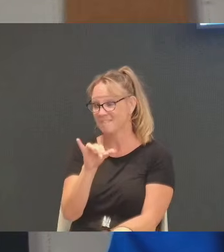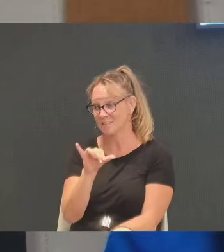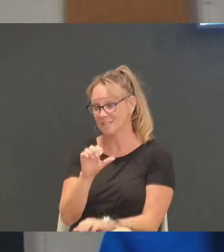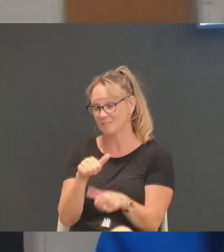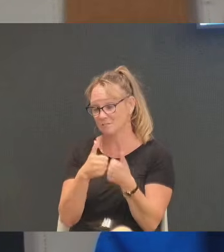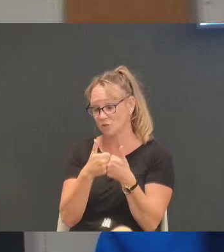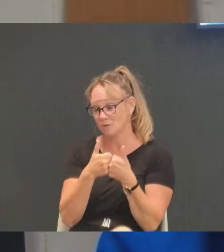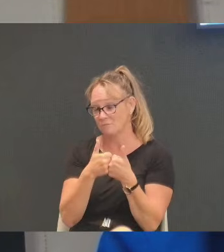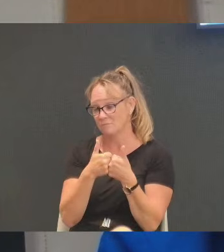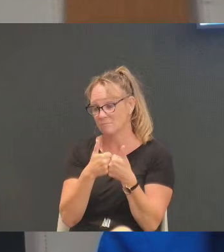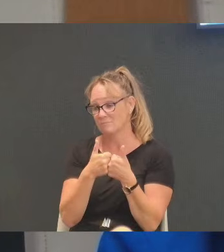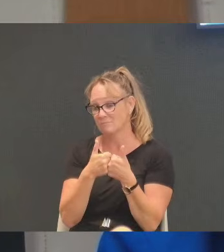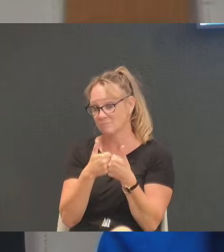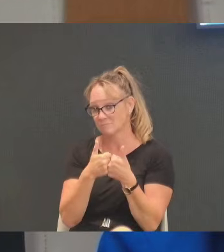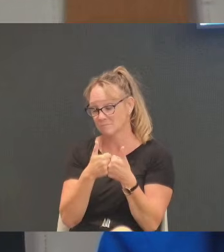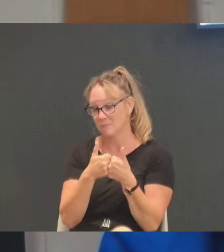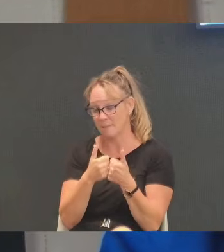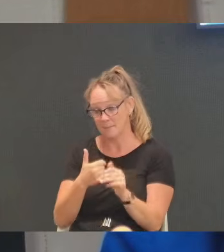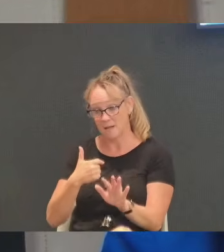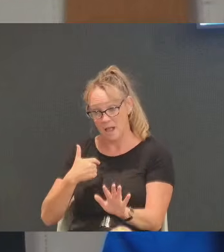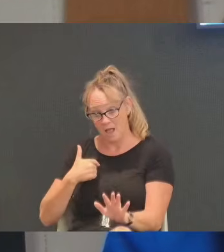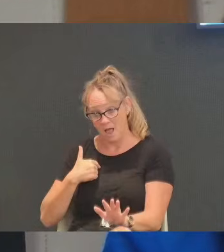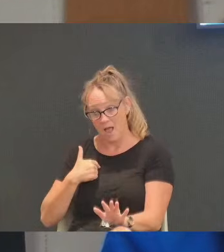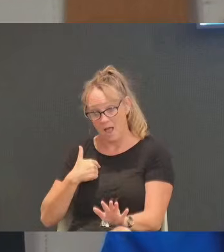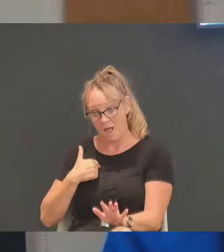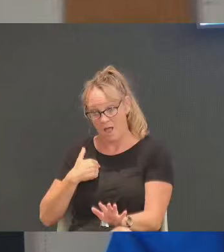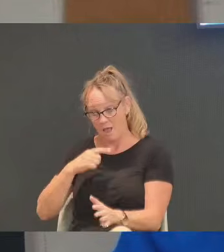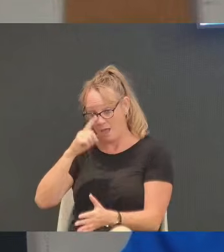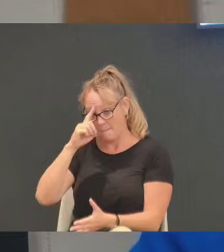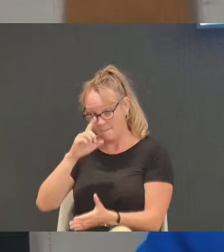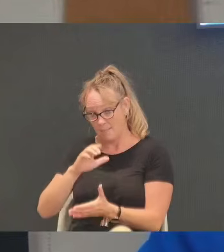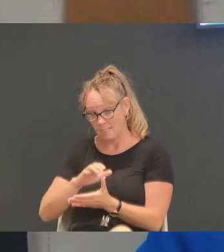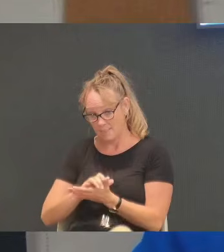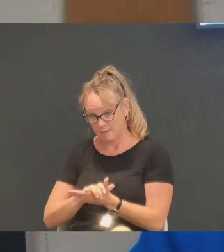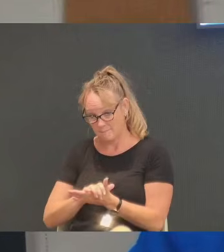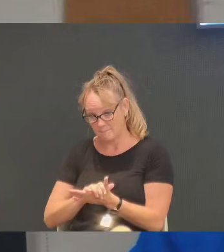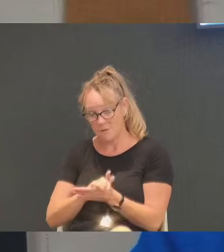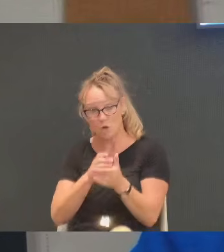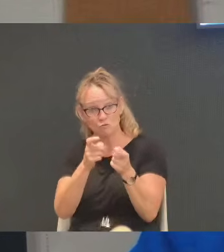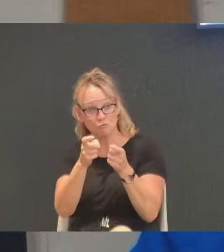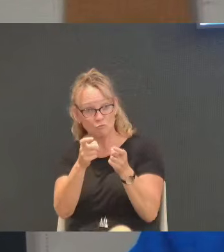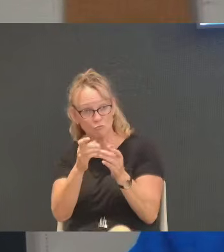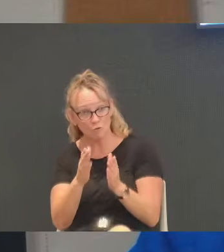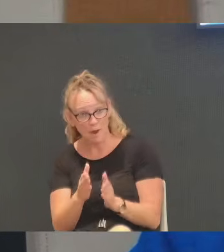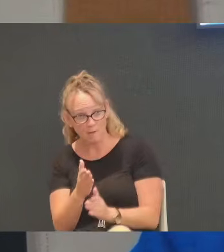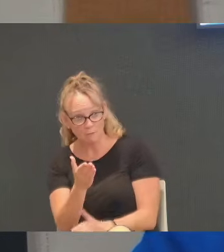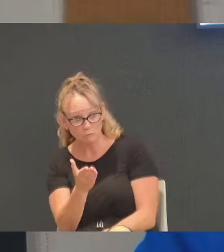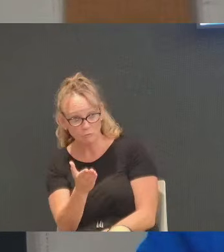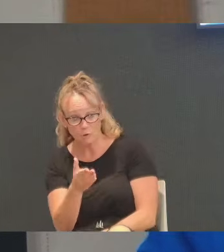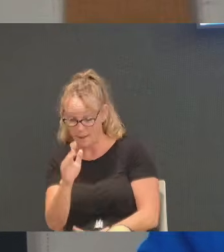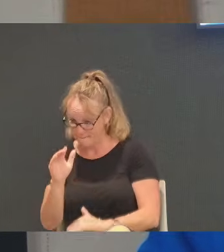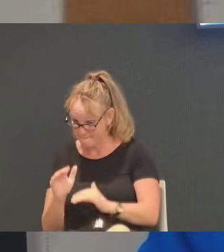I really believe as the Director, there has to be a balance between trying to get a levy